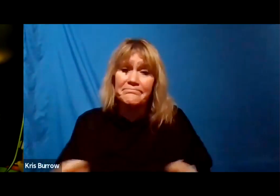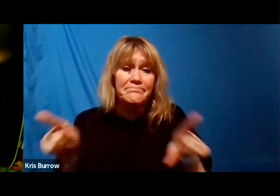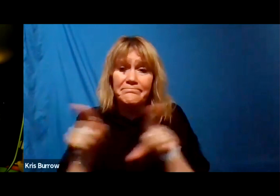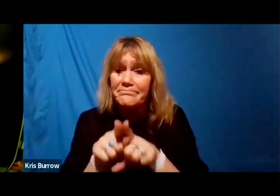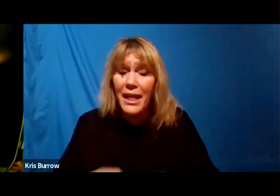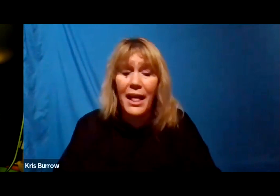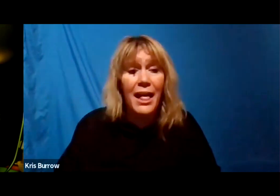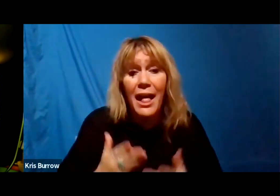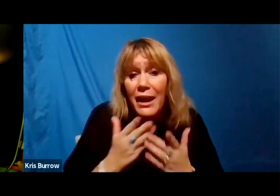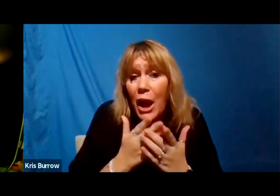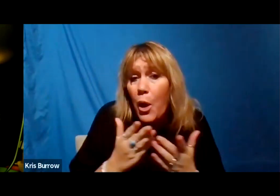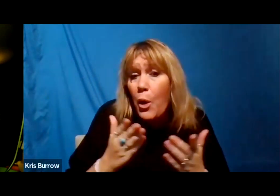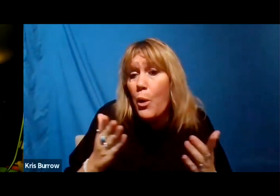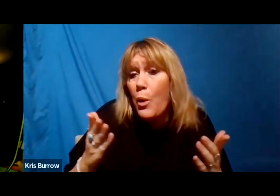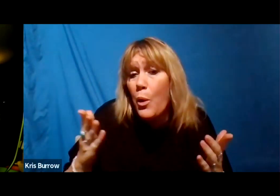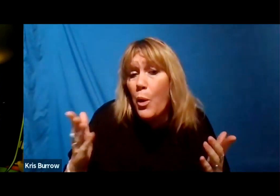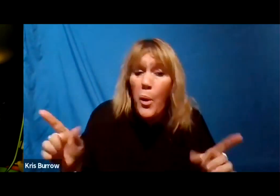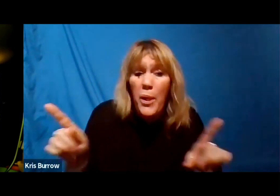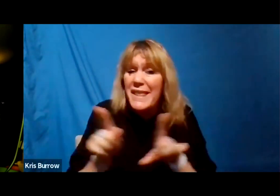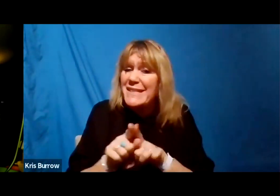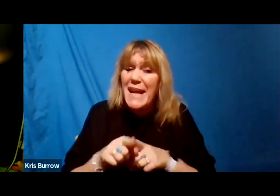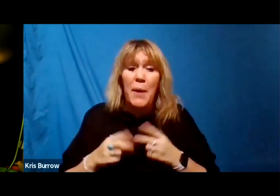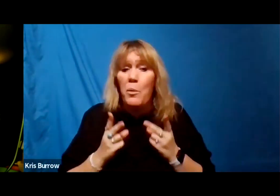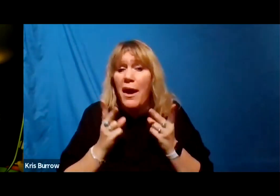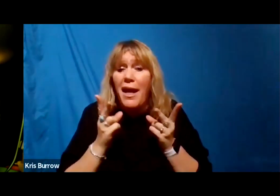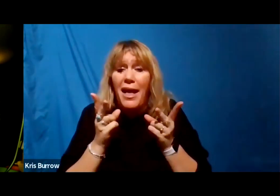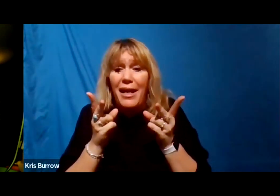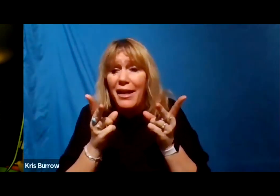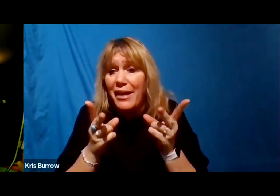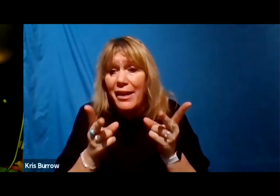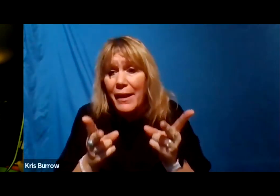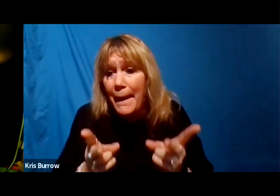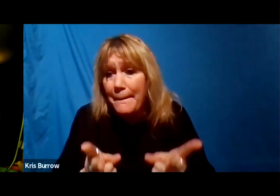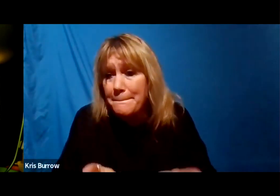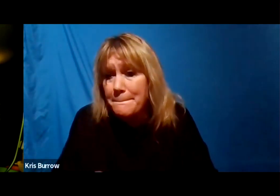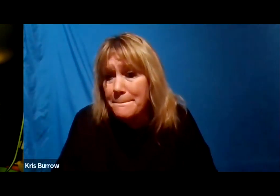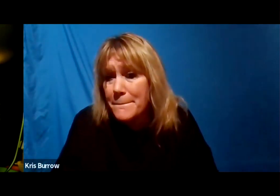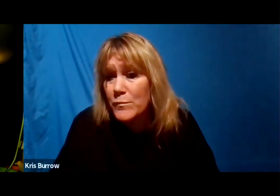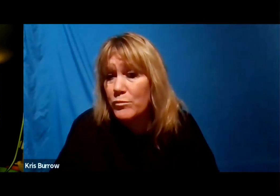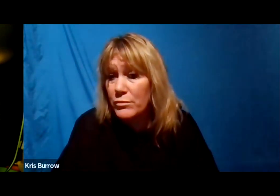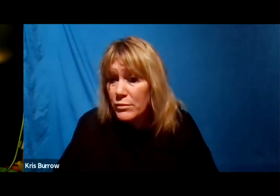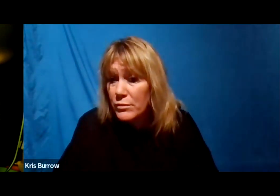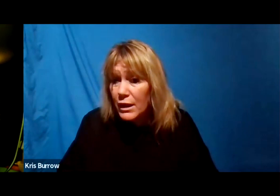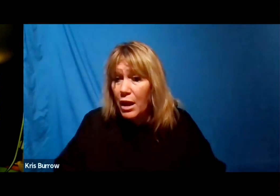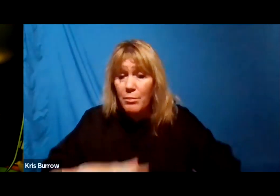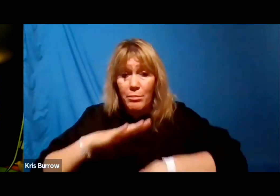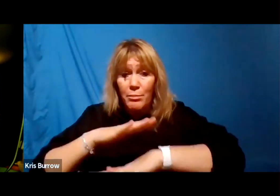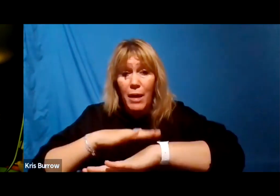So the first track is